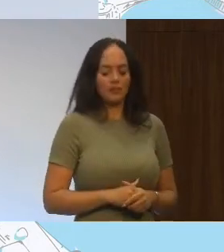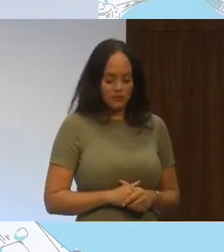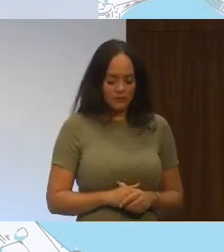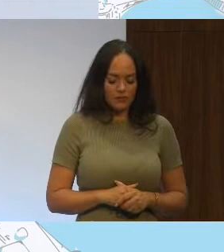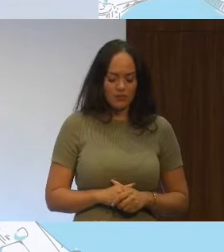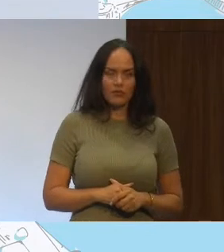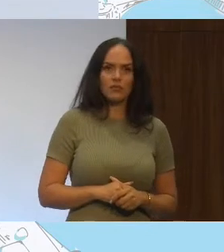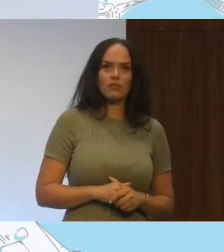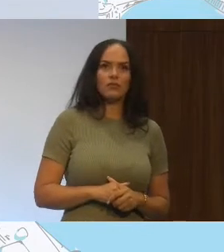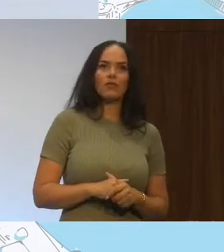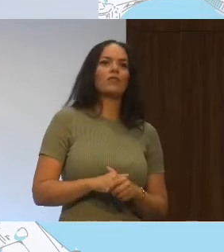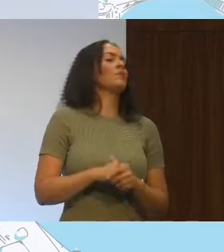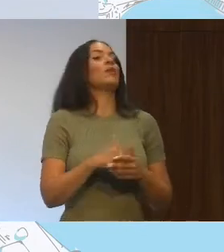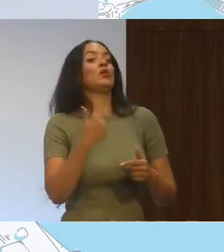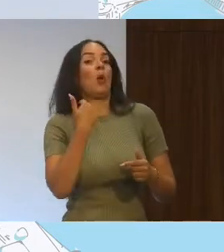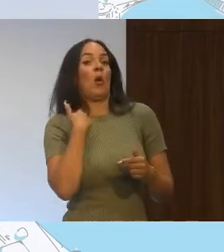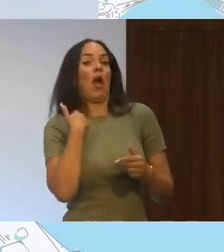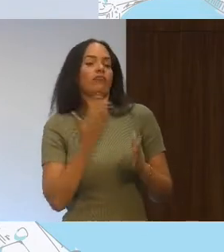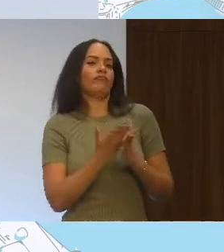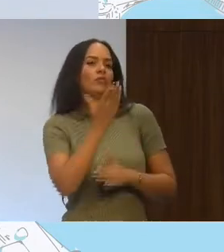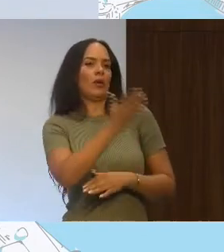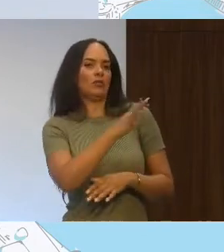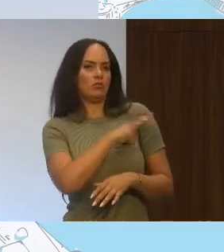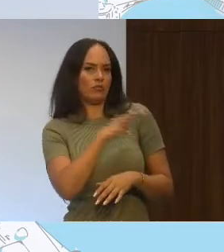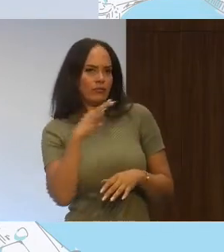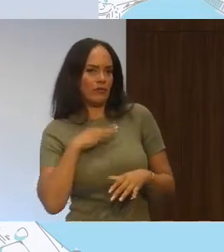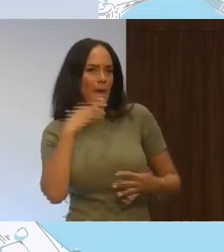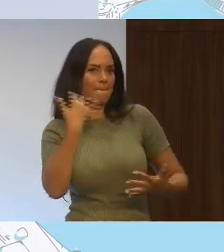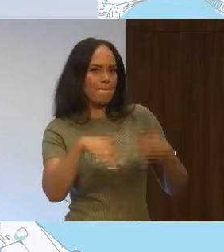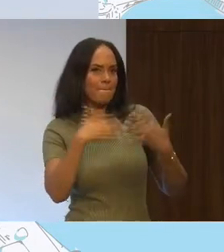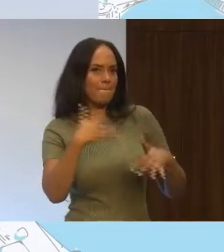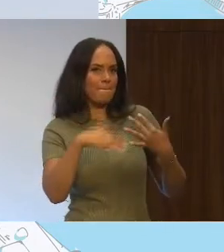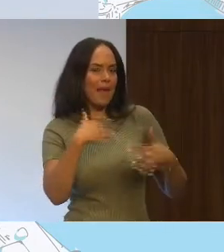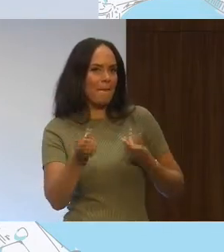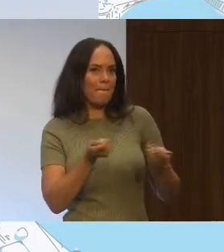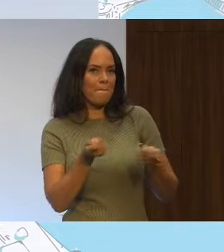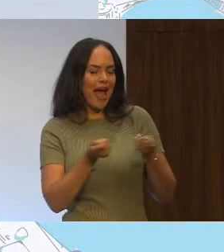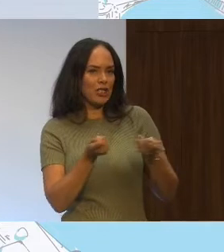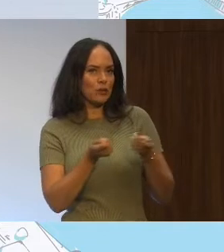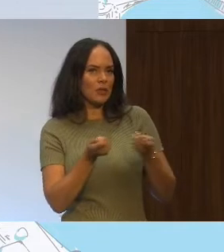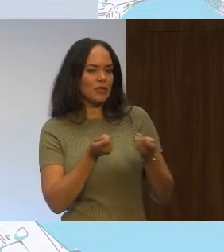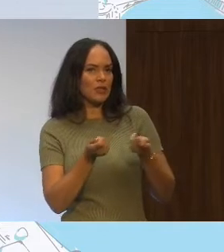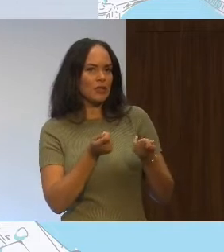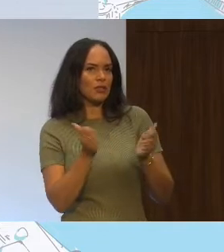to, as I thought, assess my suitability for a pain management program. But I was told that migraine was not considered